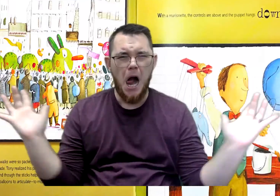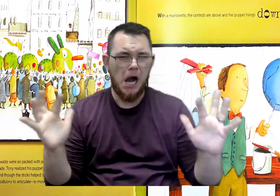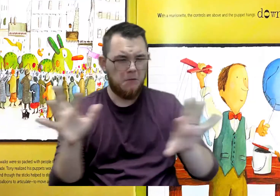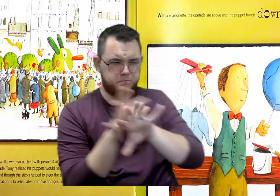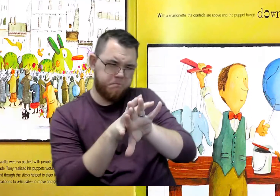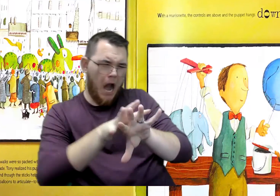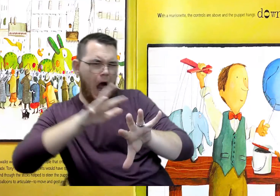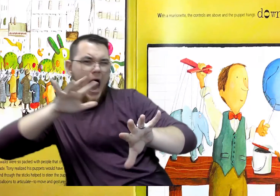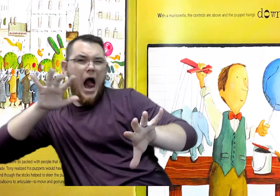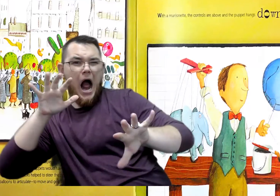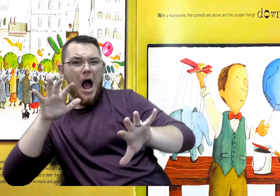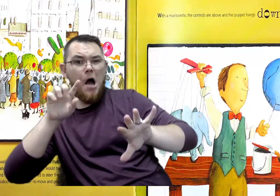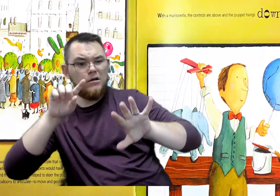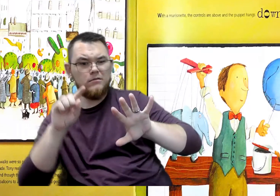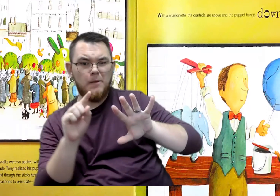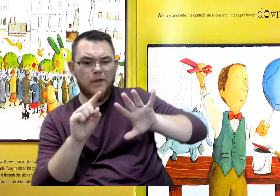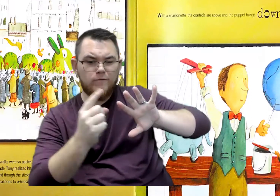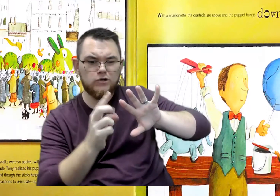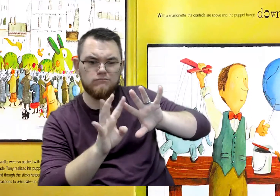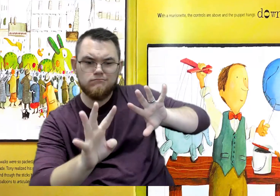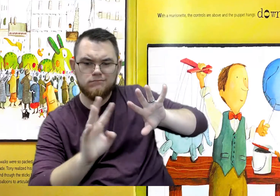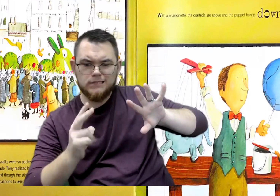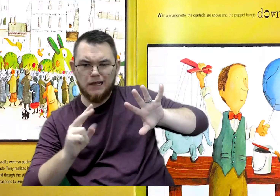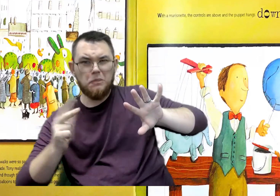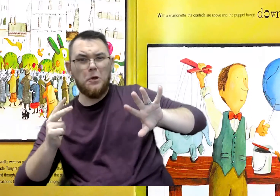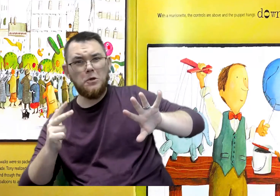could really see the parade.